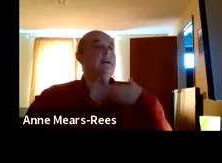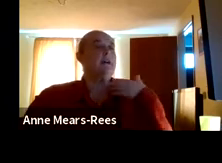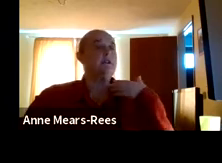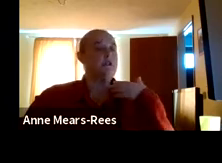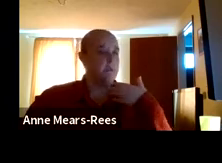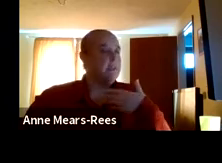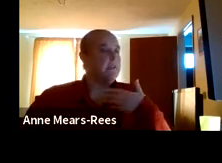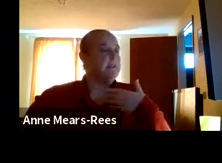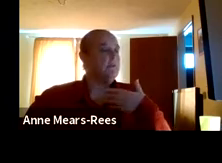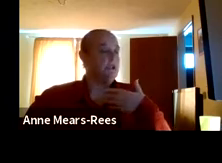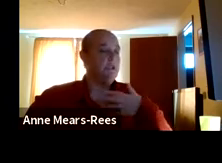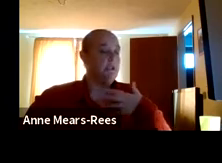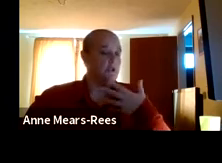David Wilkins: What do I know i'm not represented you can tell me i'm wrong.